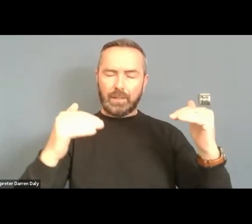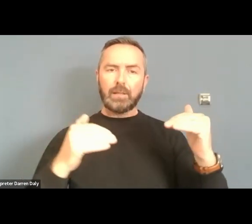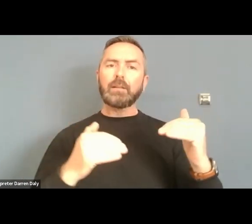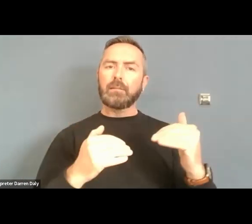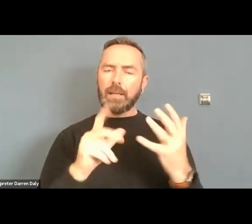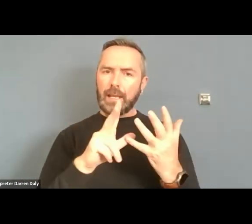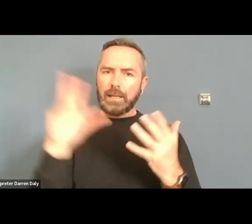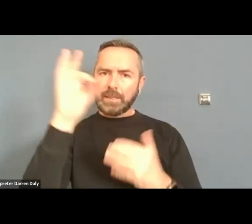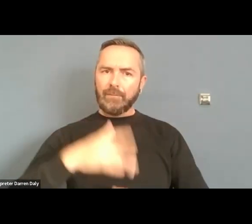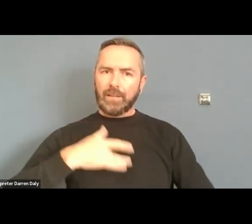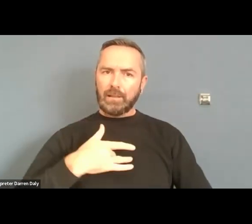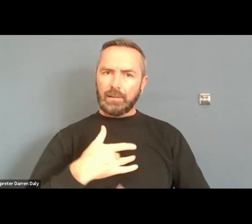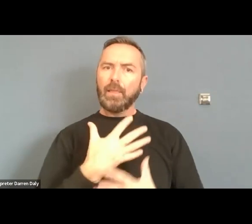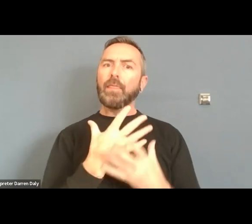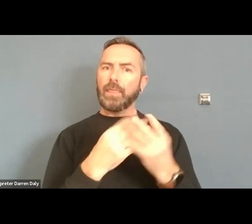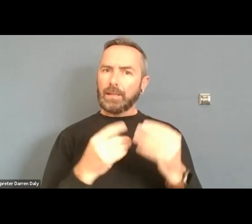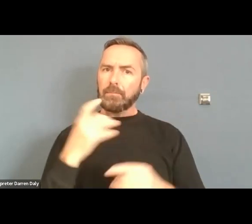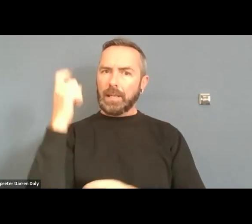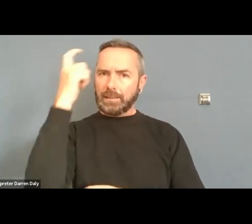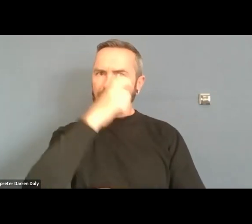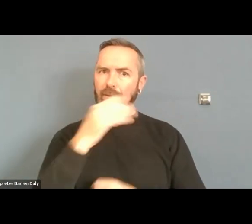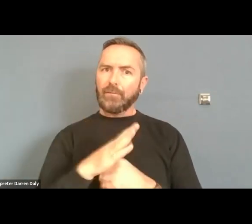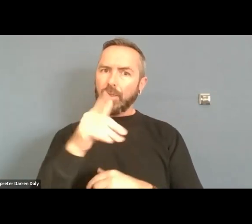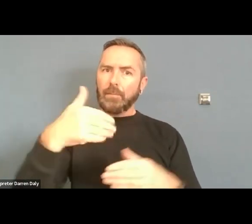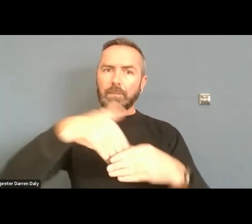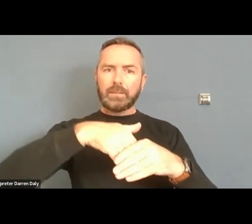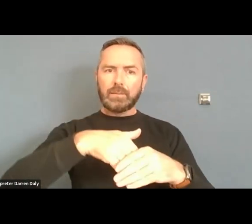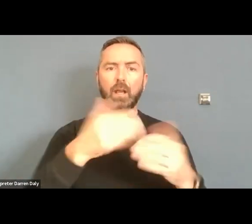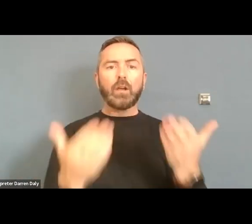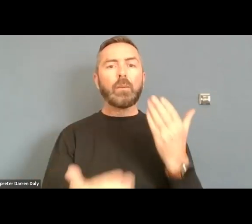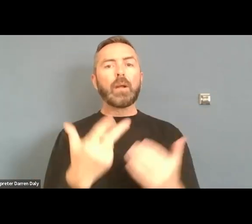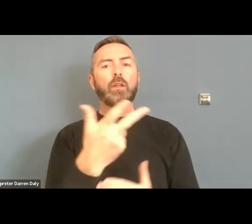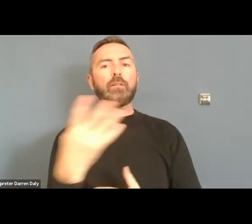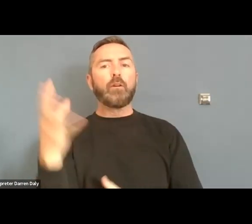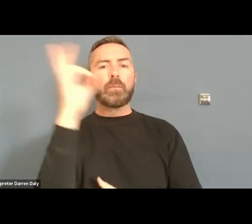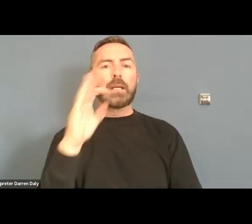participate, and this compares to 34% for those who don't have a disability.